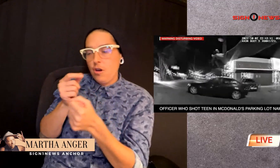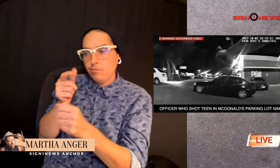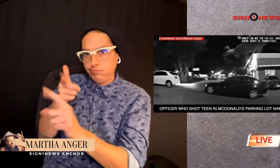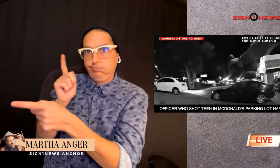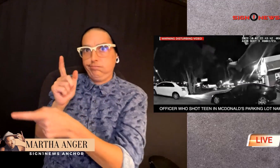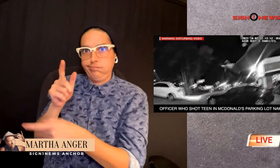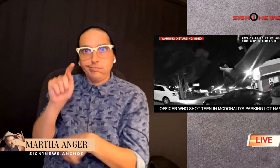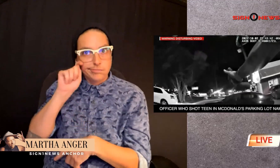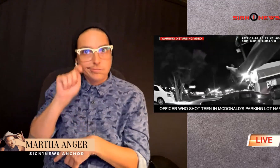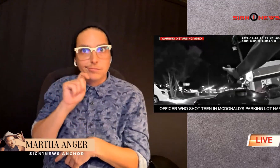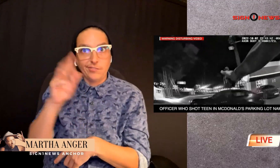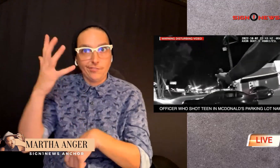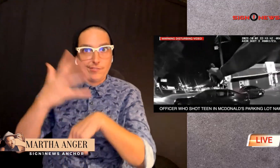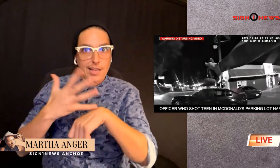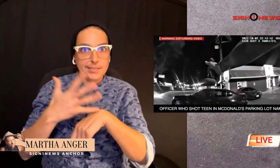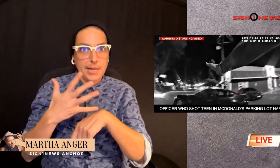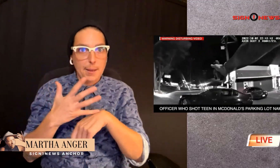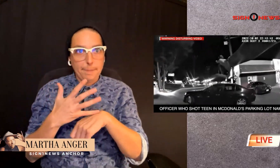shot the team five times.